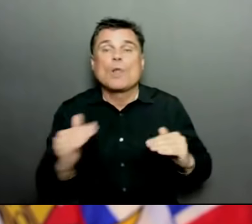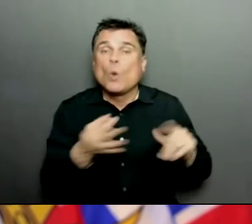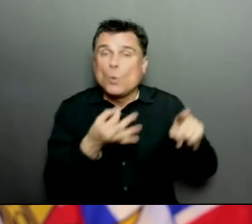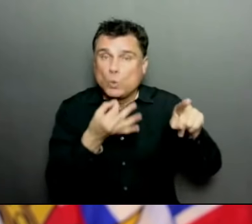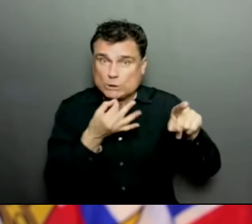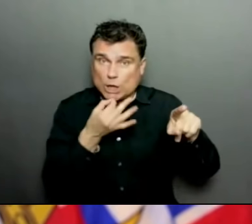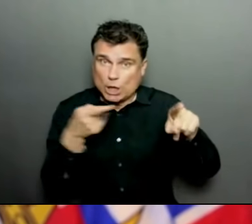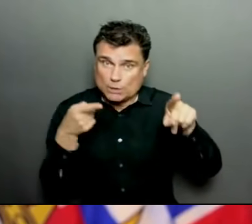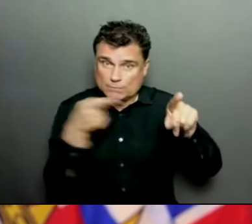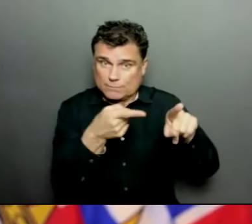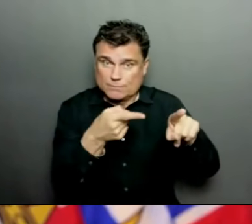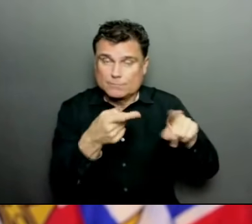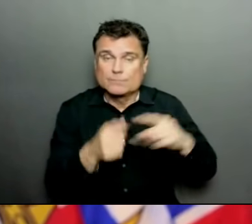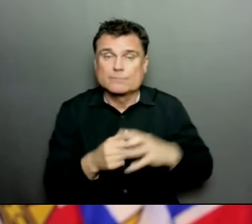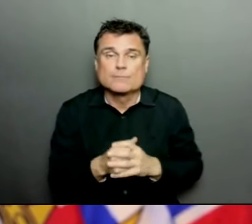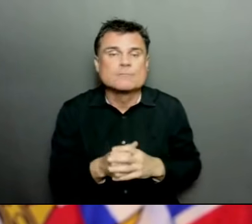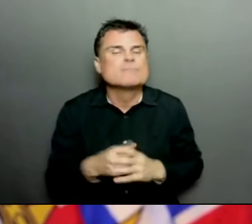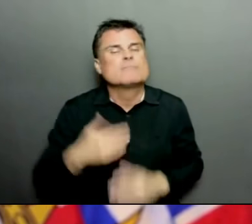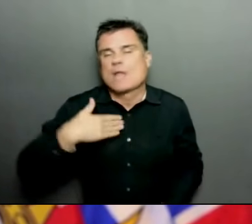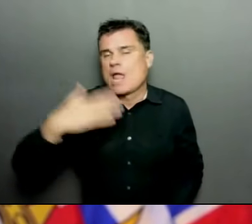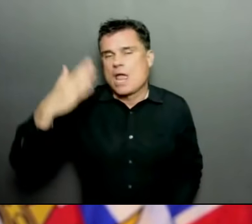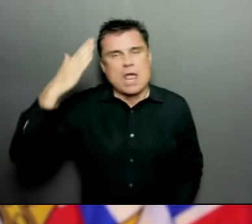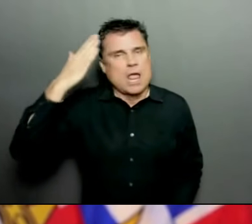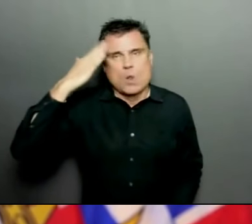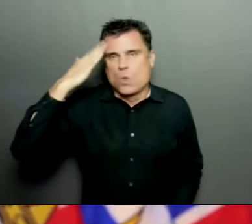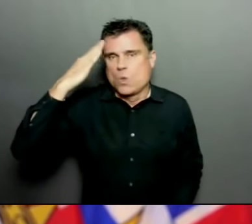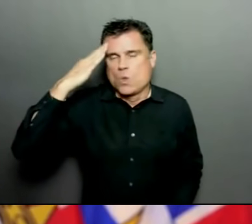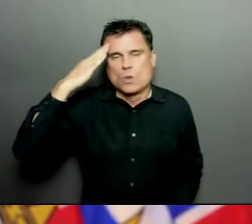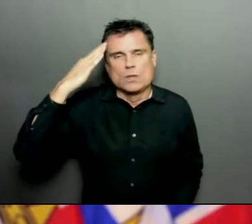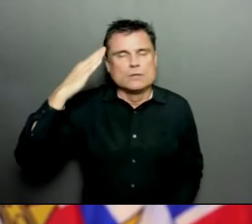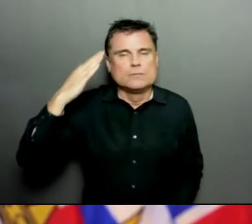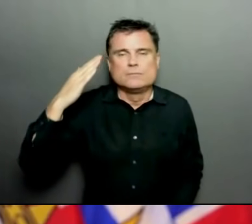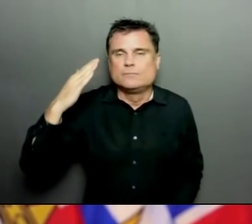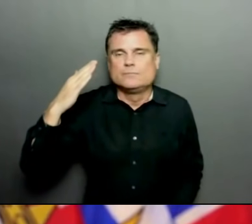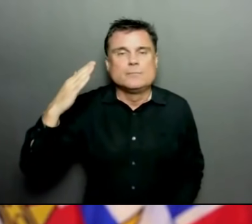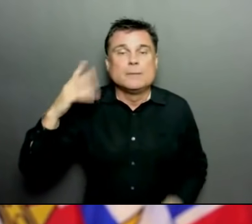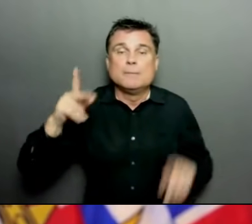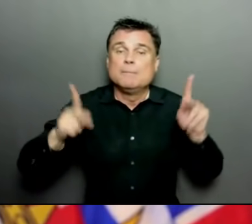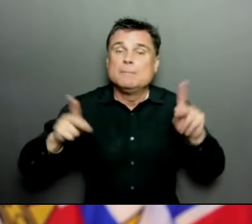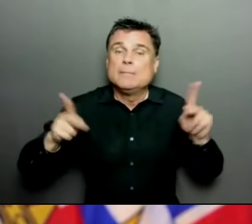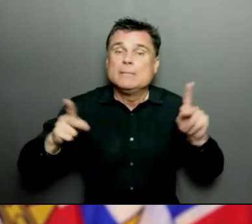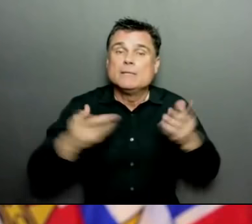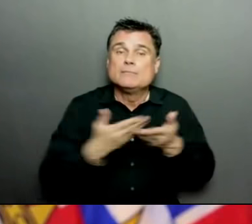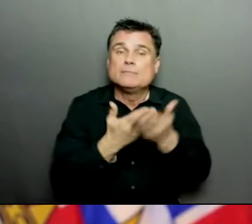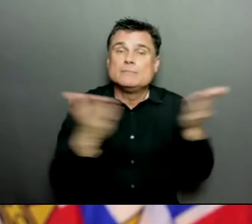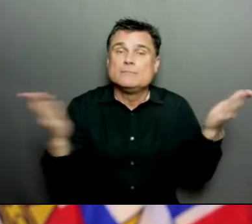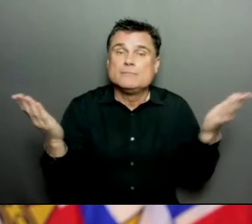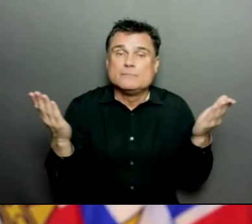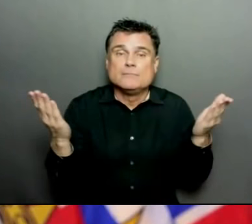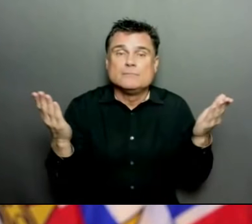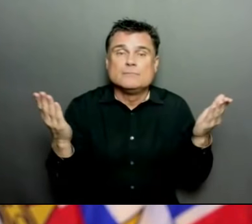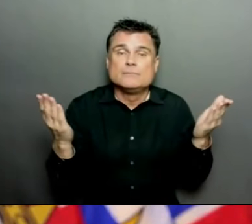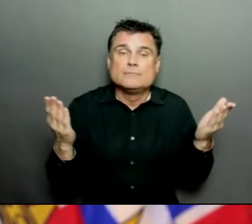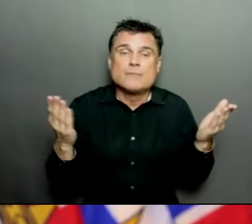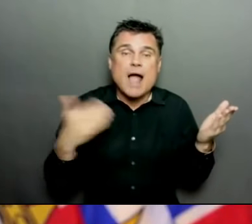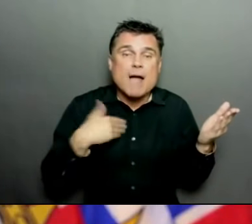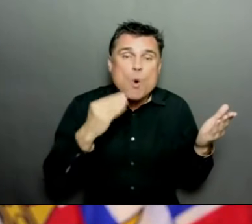in Vancouver and who have places in Whistler where they live, and they live in both places.